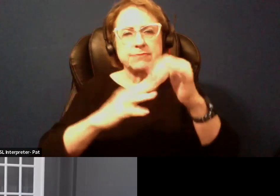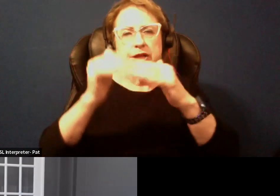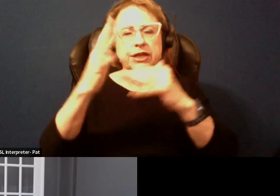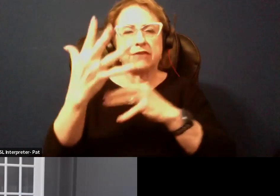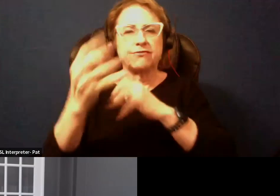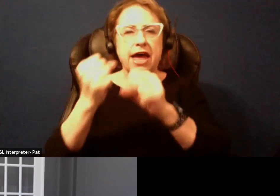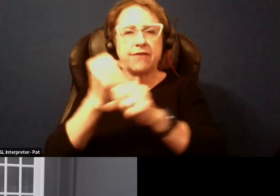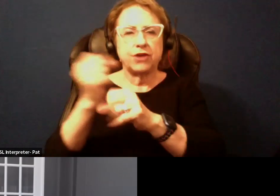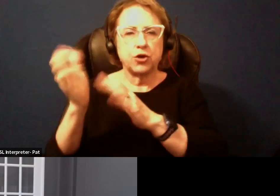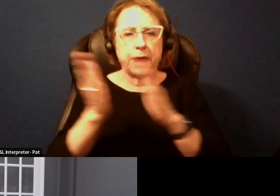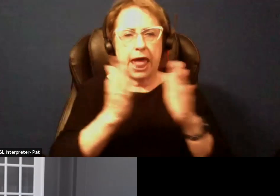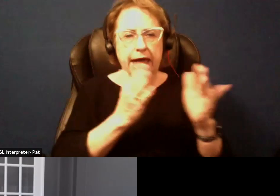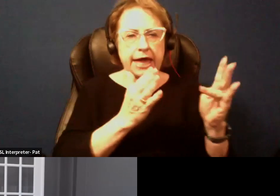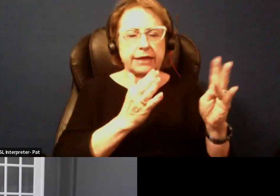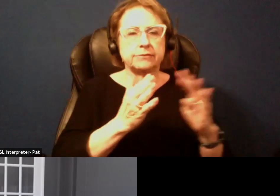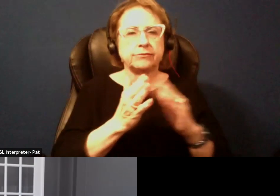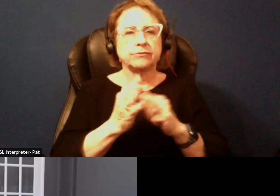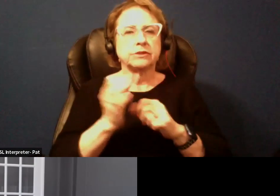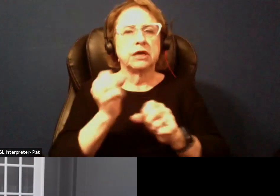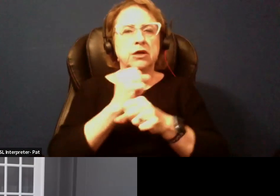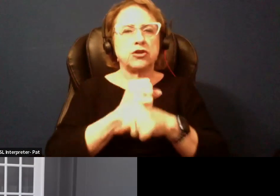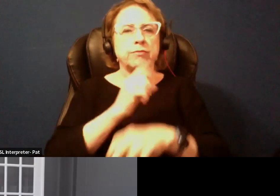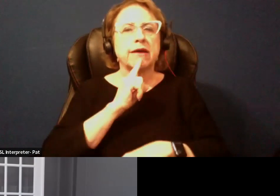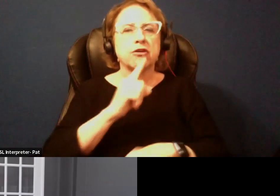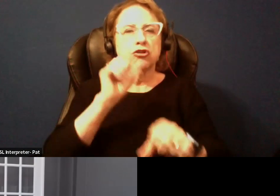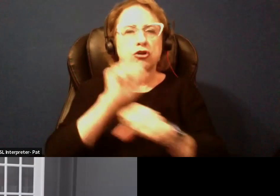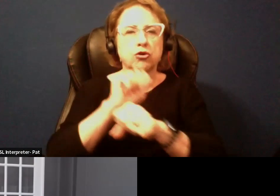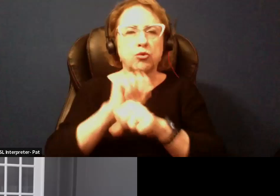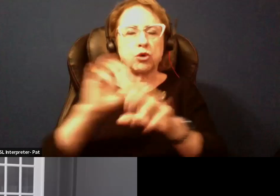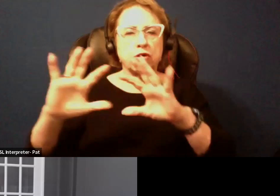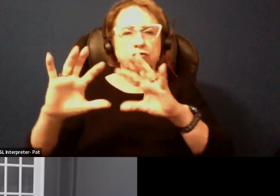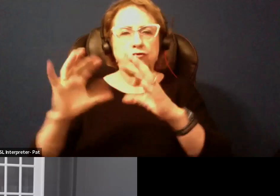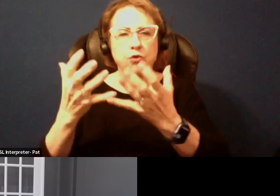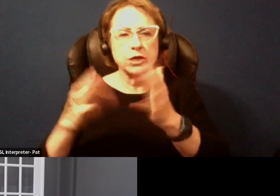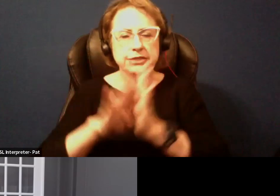really be able to help make sure that workforce development becomes a key pat of that. And one